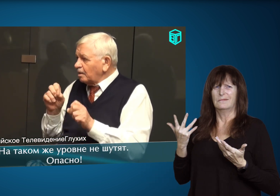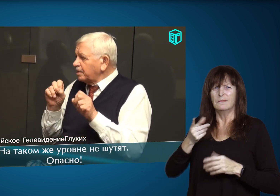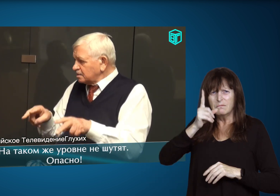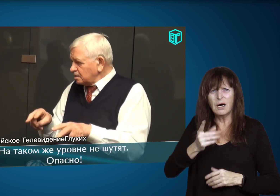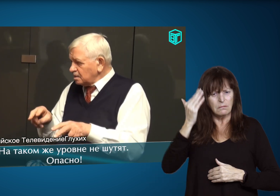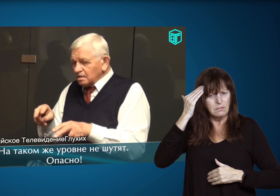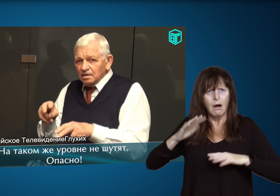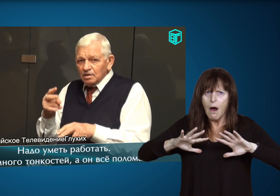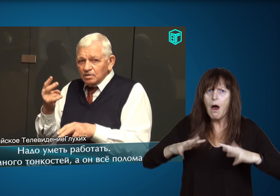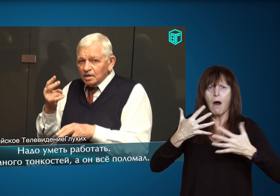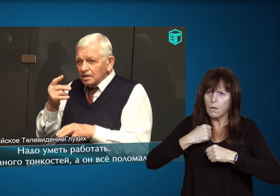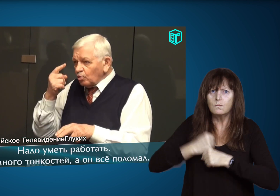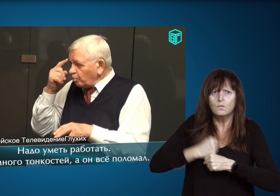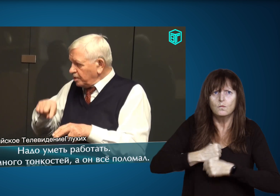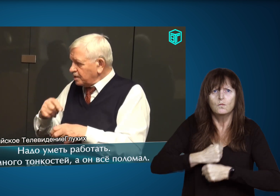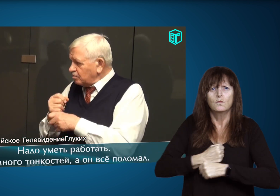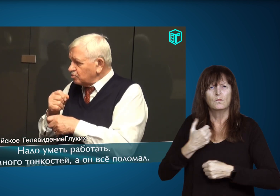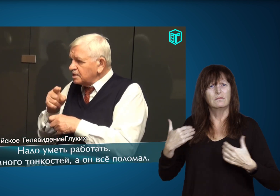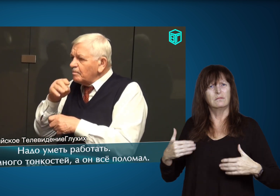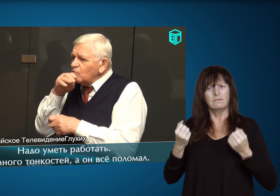You have to know how to do your job.